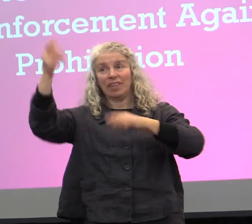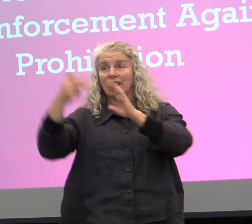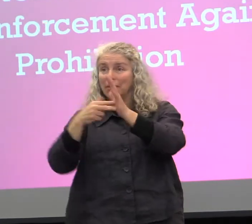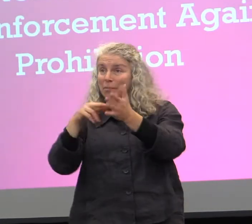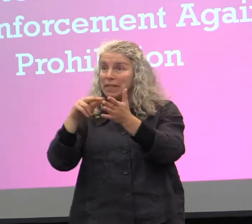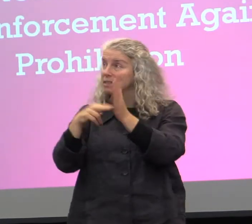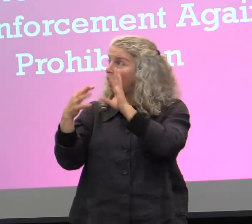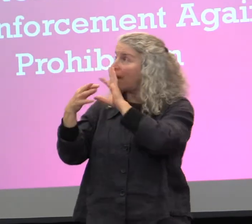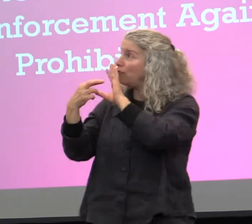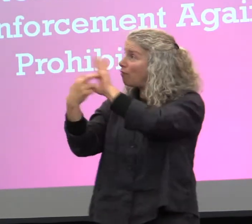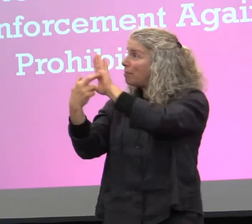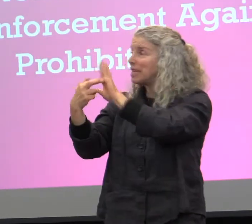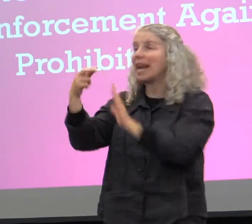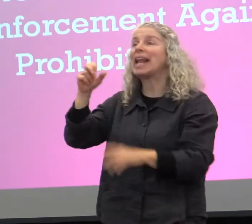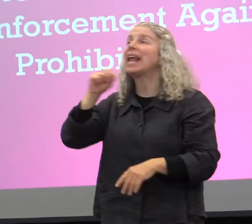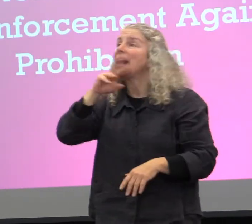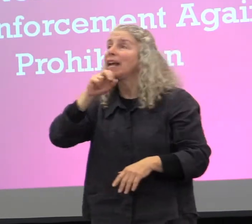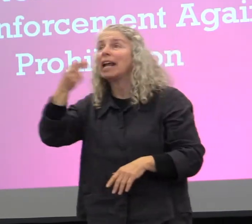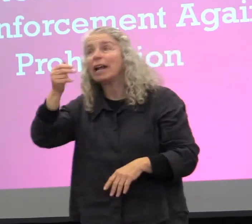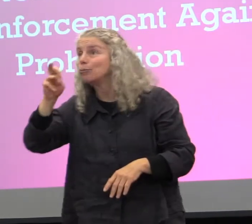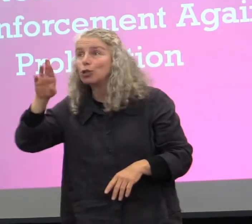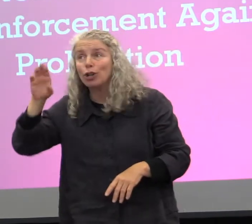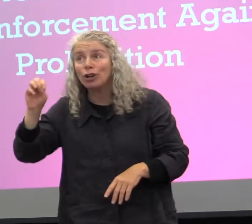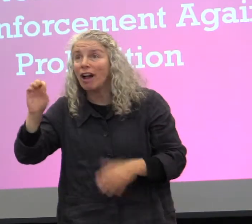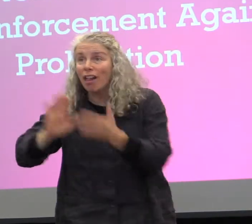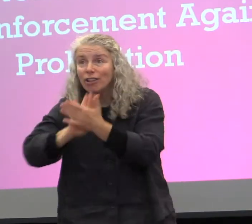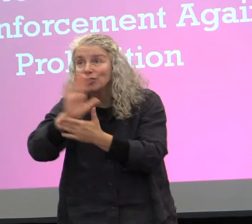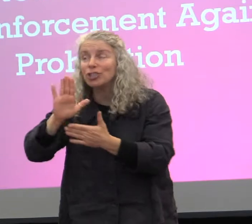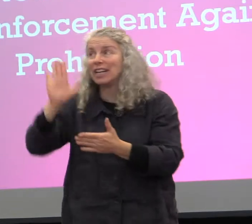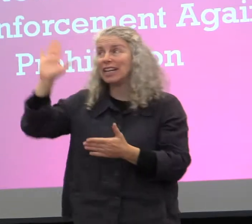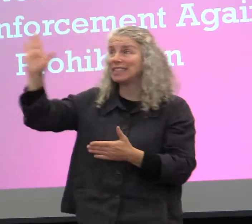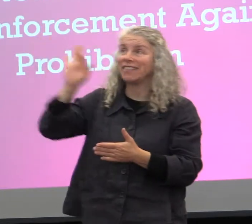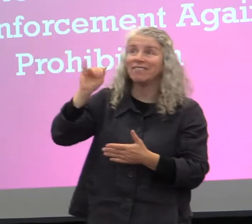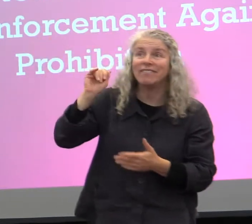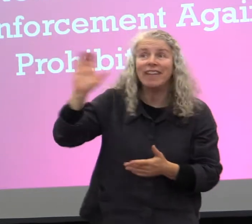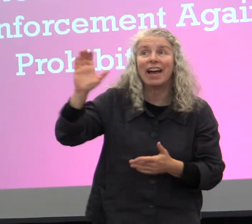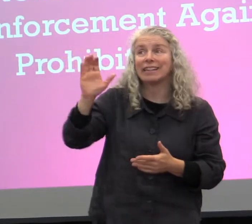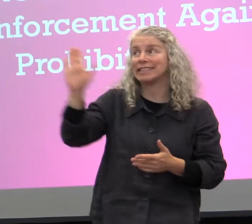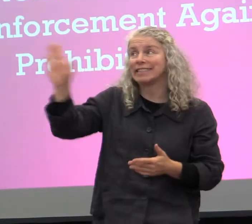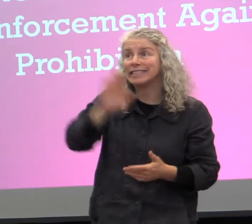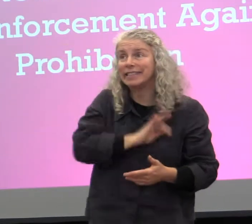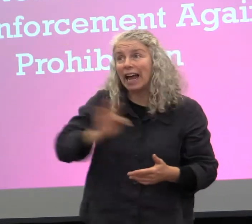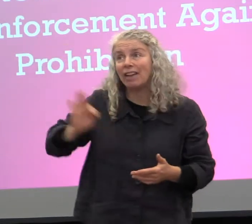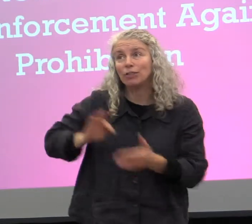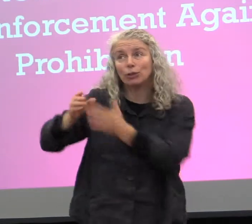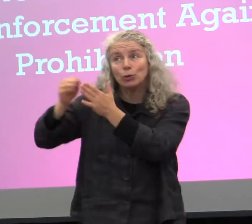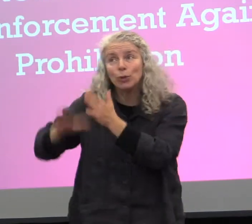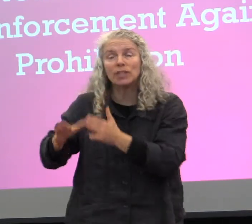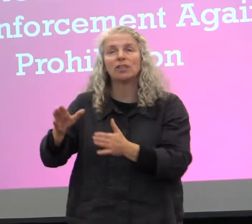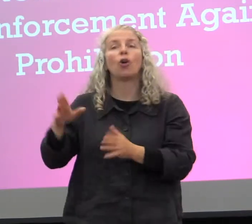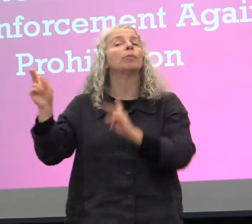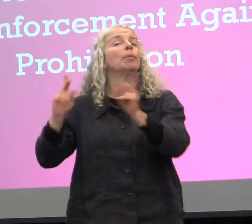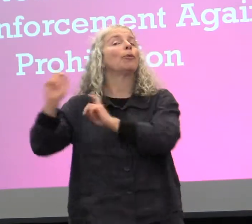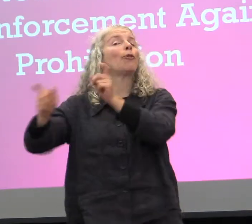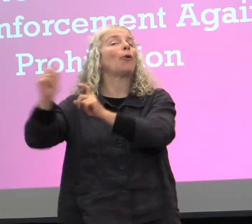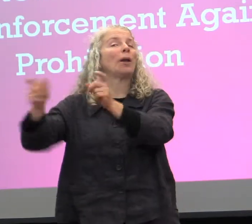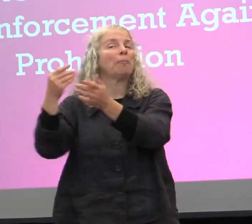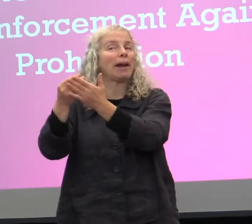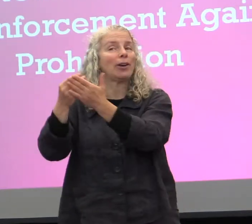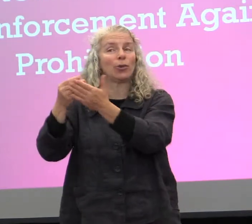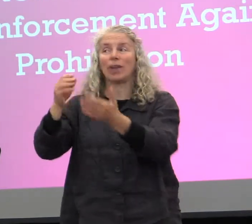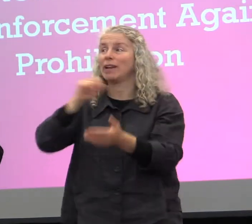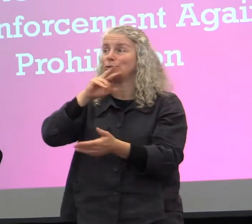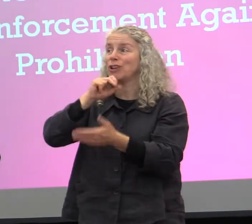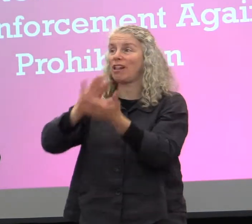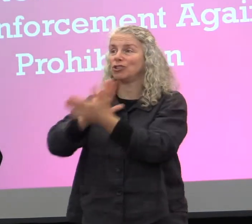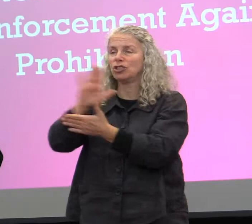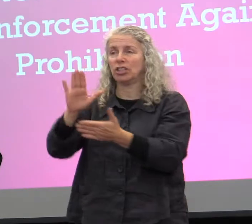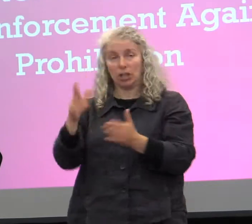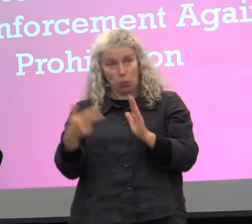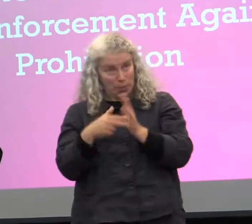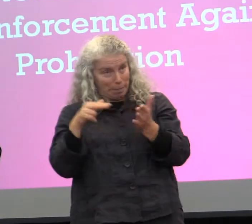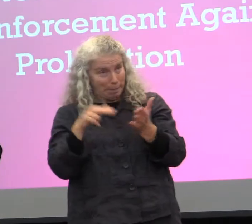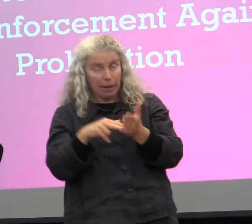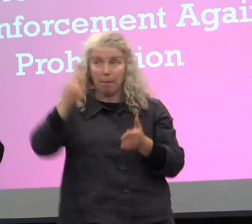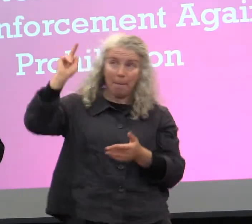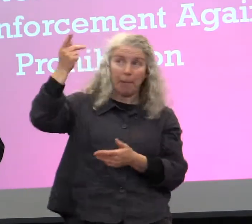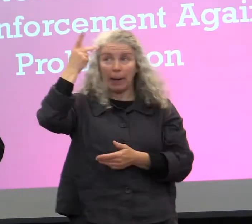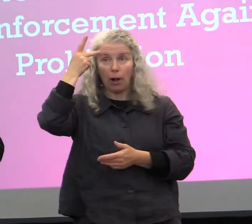Its faculty, staff, students, or donors. Additionally, they are not intended to be political or in any way related to any political party."